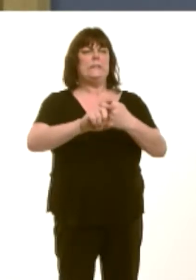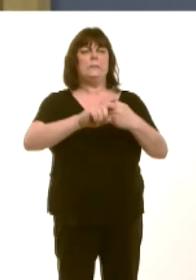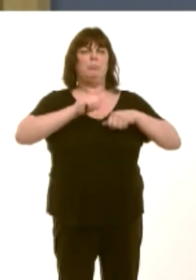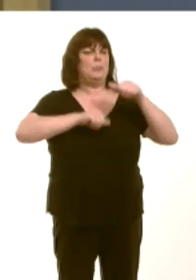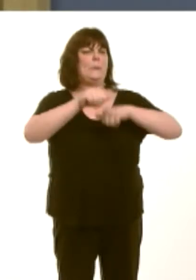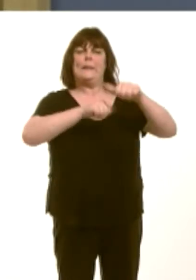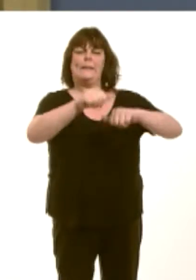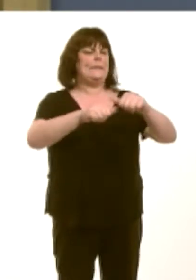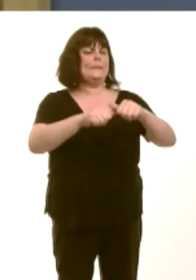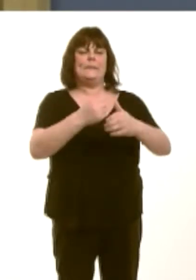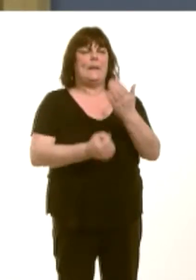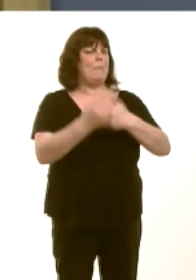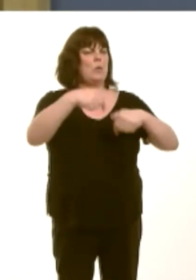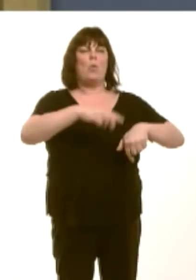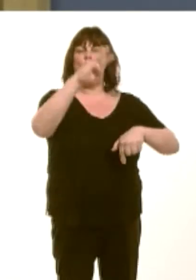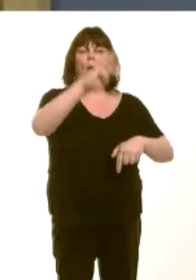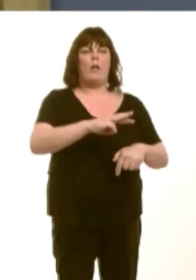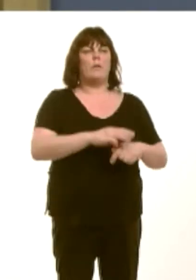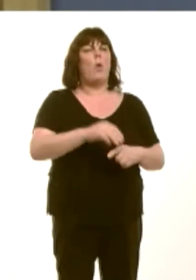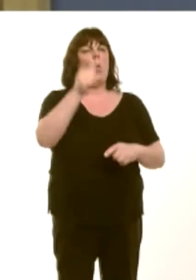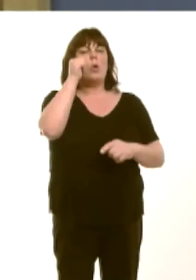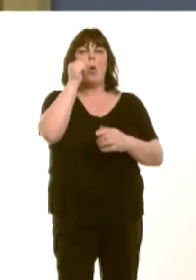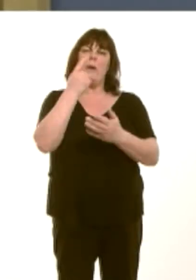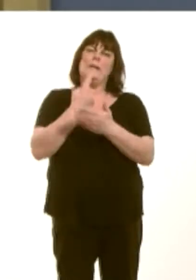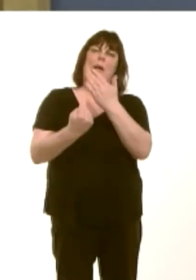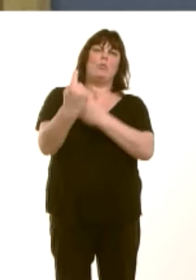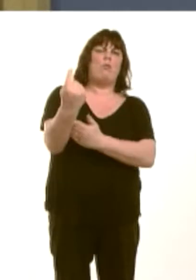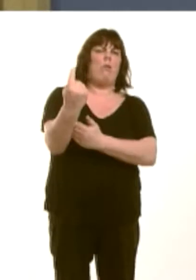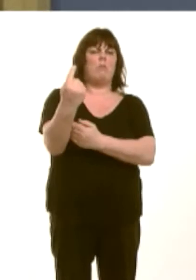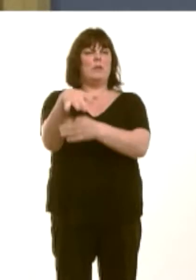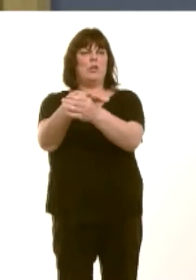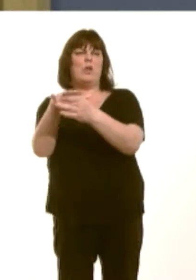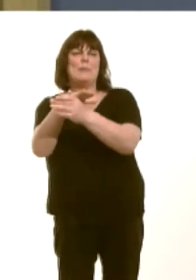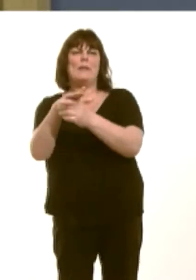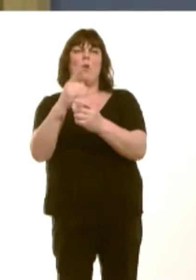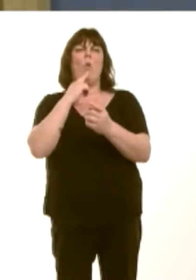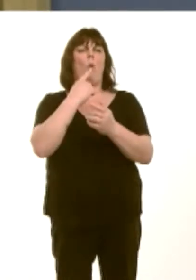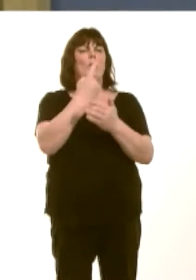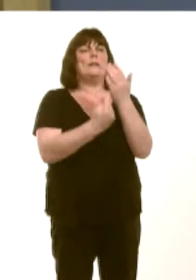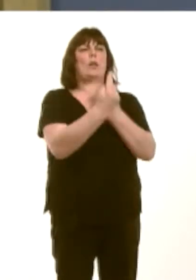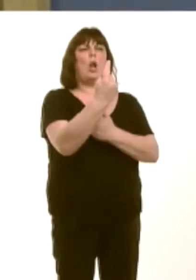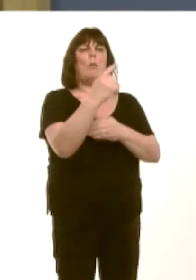The continued use of exceptionality criteria and stand-alone LHB panels will still lead